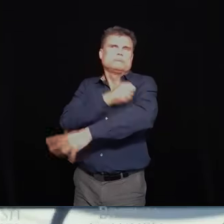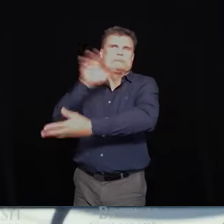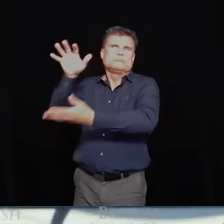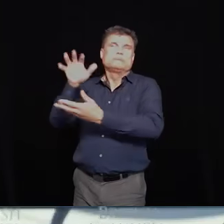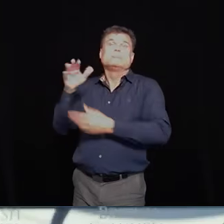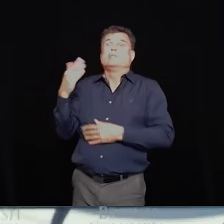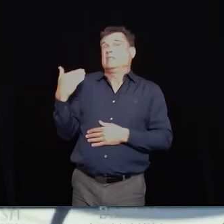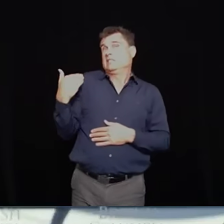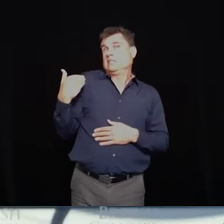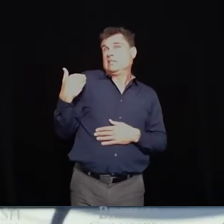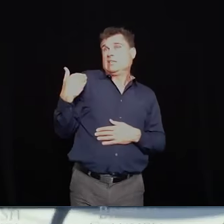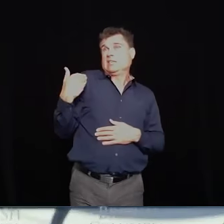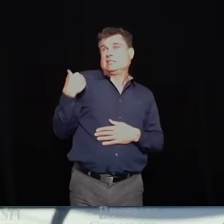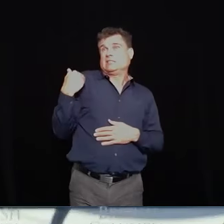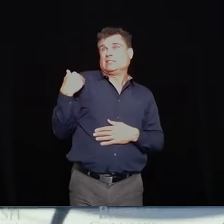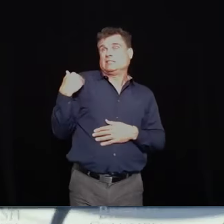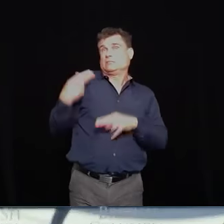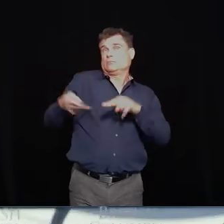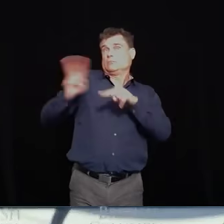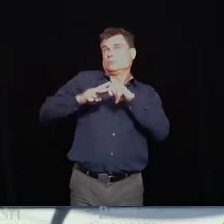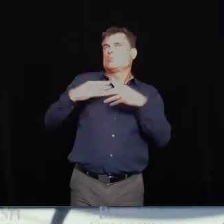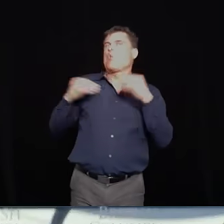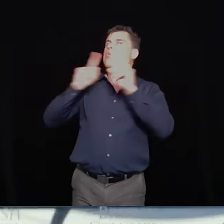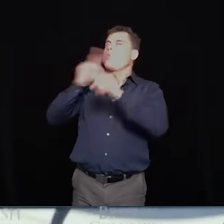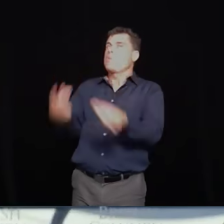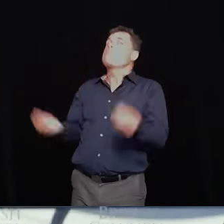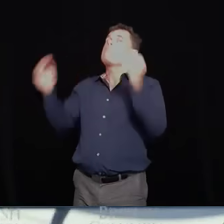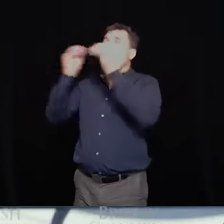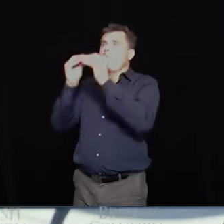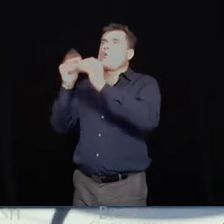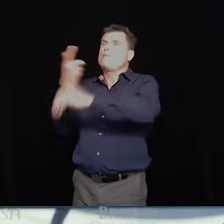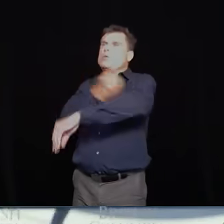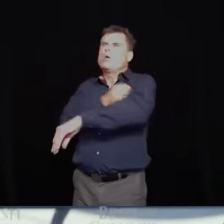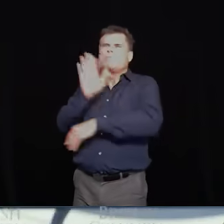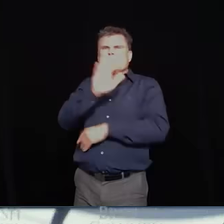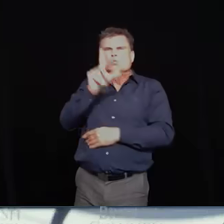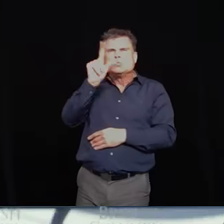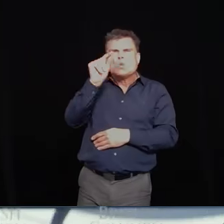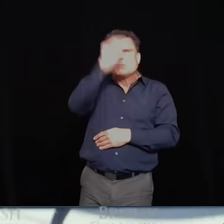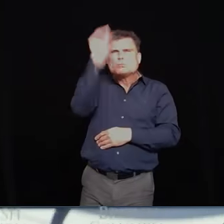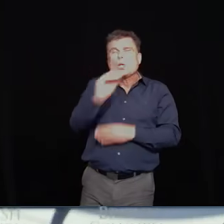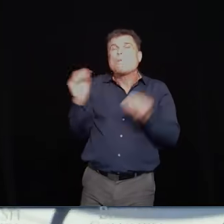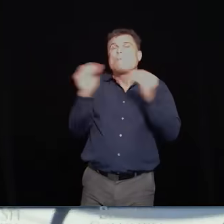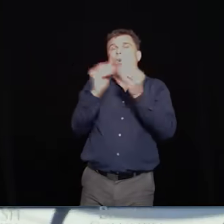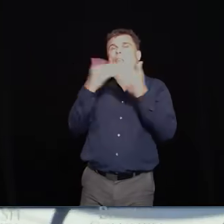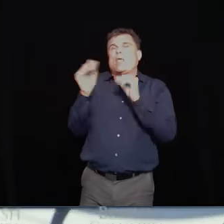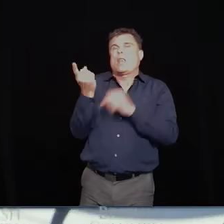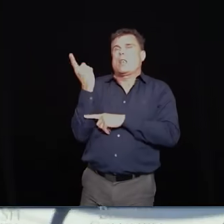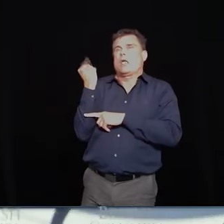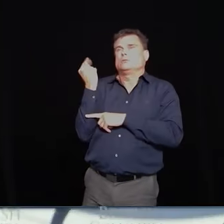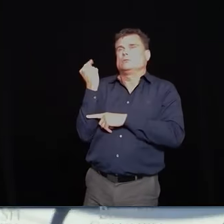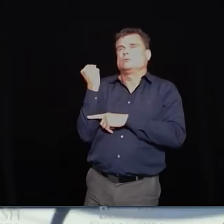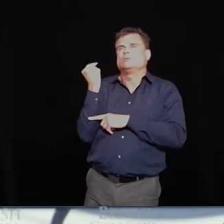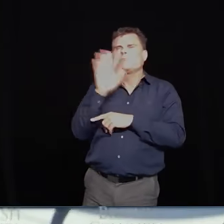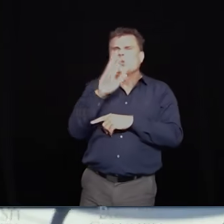involved in front of us, that we need to stop the spread. Physical distancing saves lives, stop the spread.